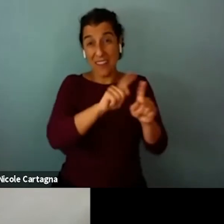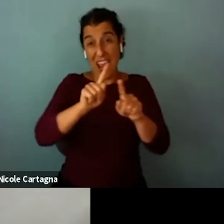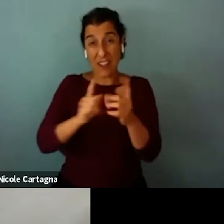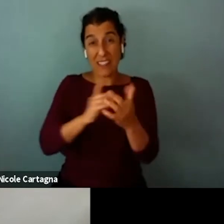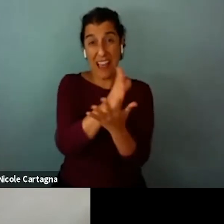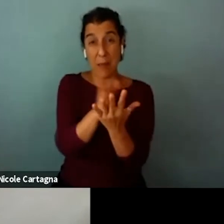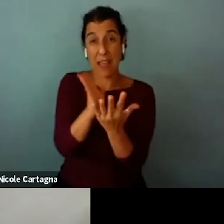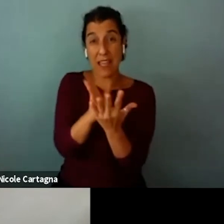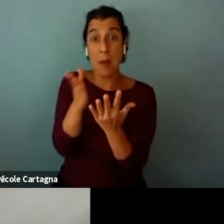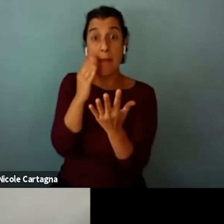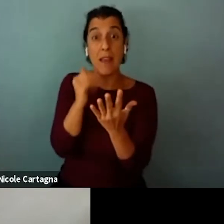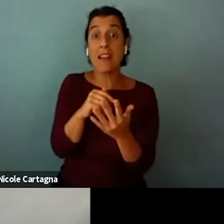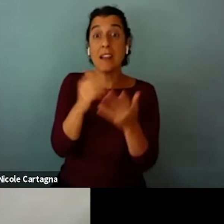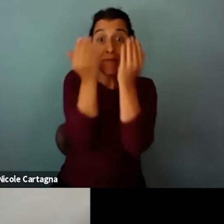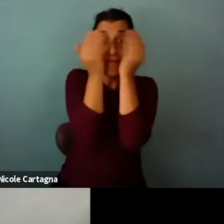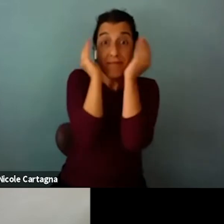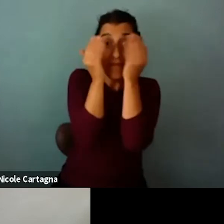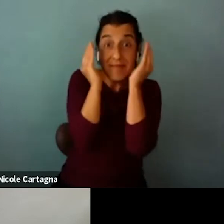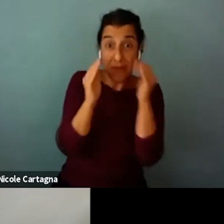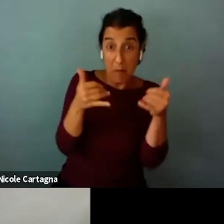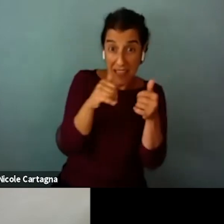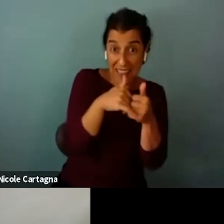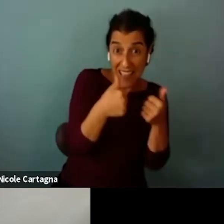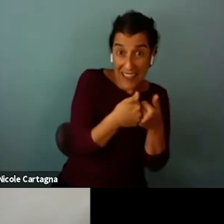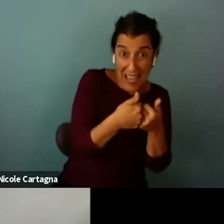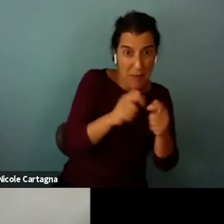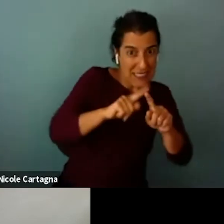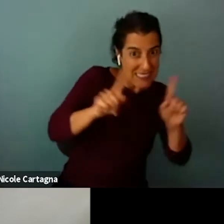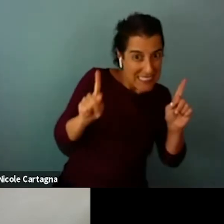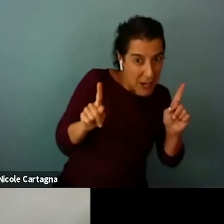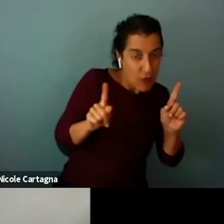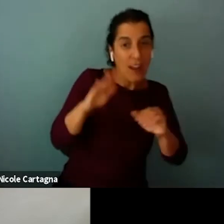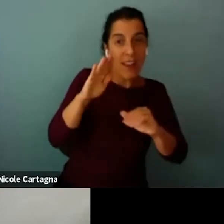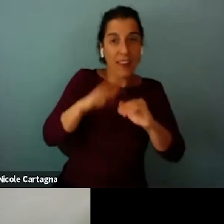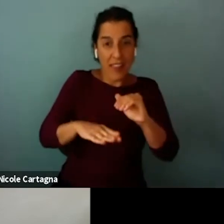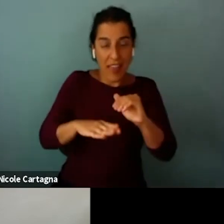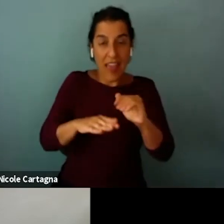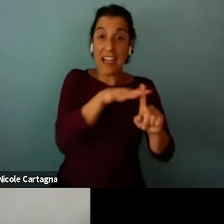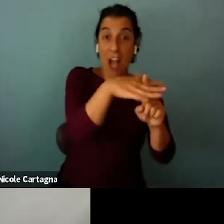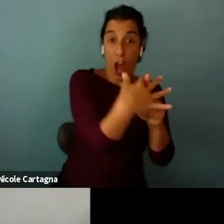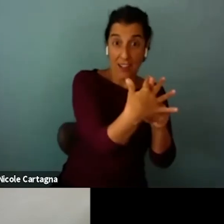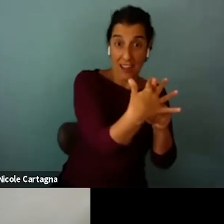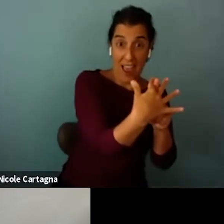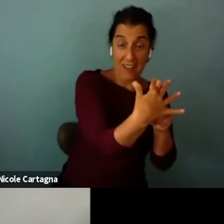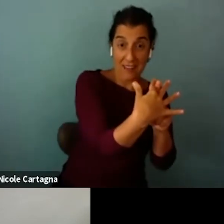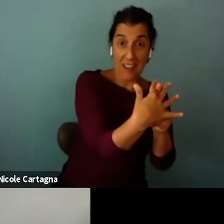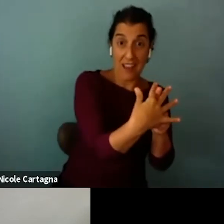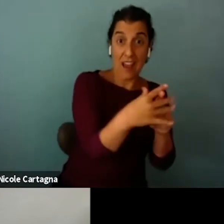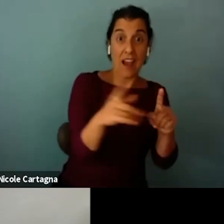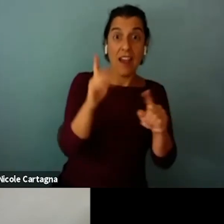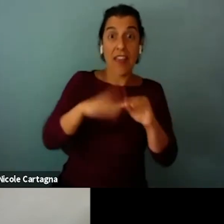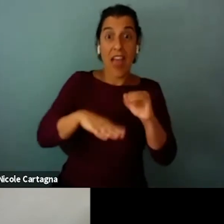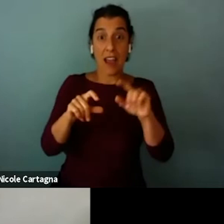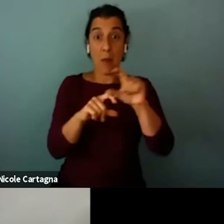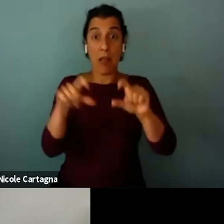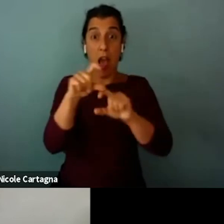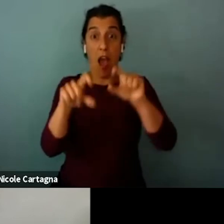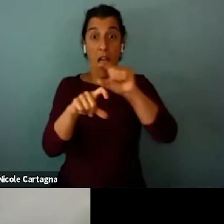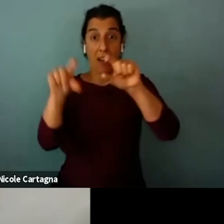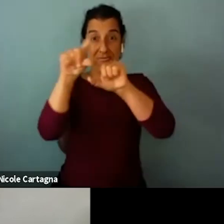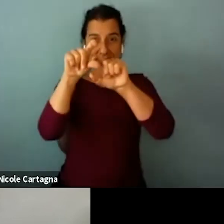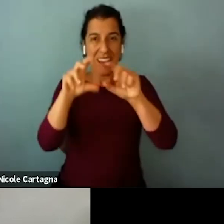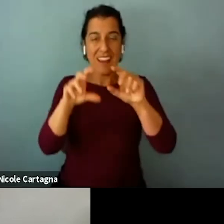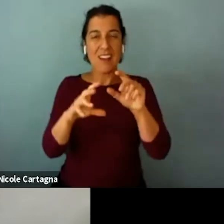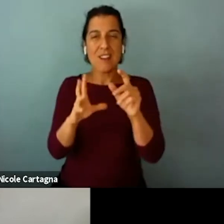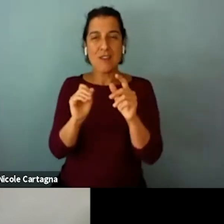playing peek-a-boo it's a very different context to stacking blocks so how is it that people